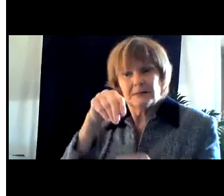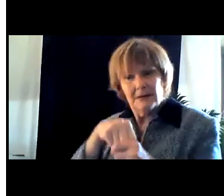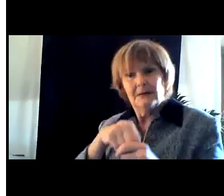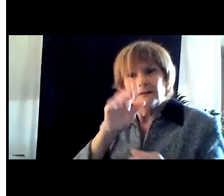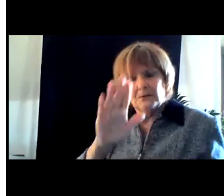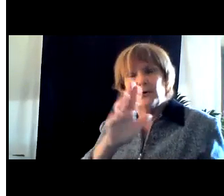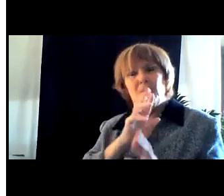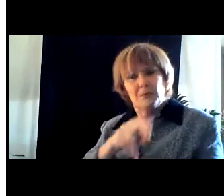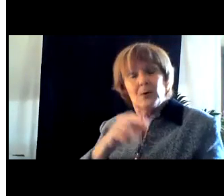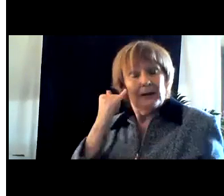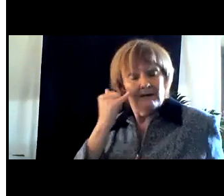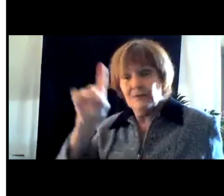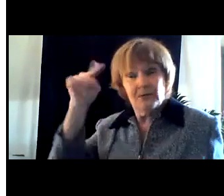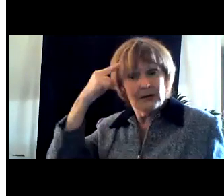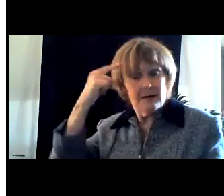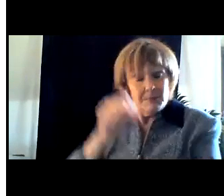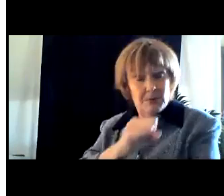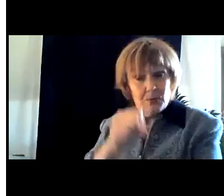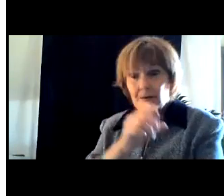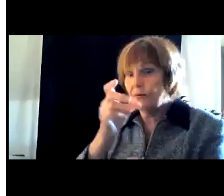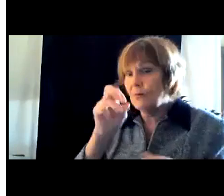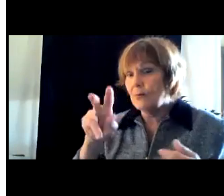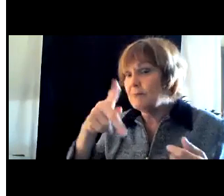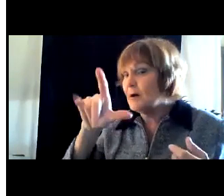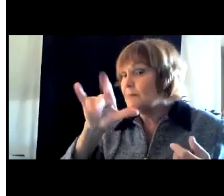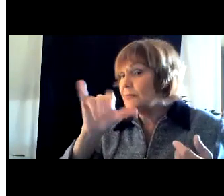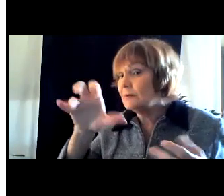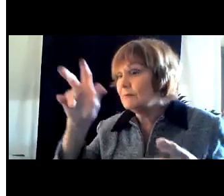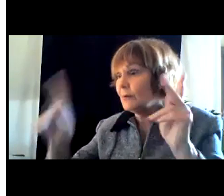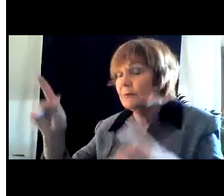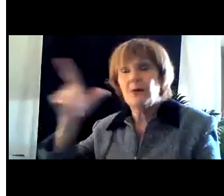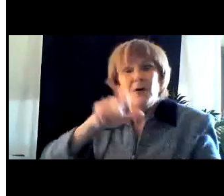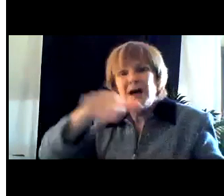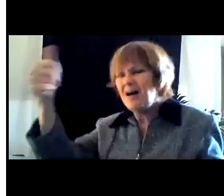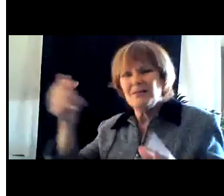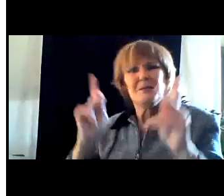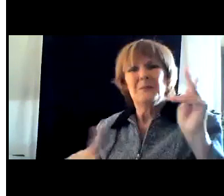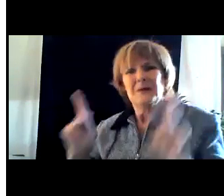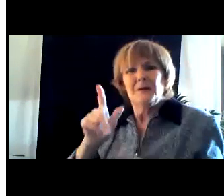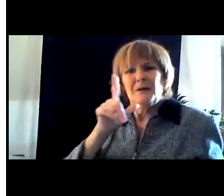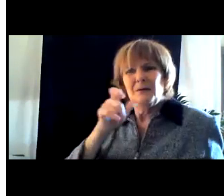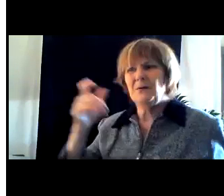or if you're a public health official, or if you're someone else who has any sort of involvement with this process,